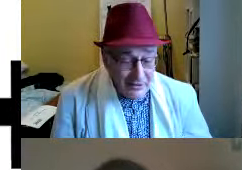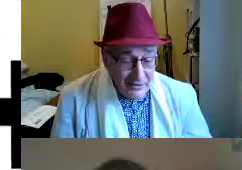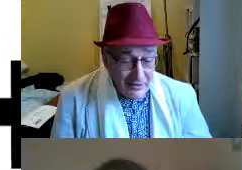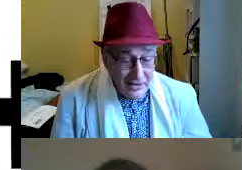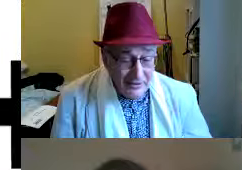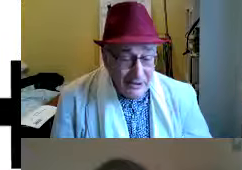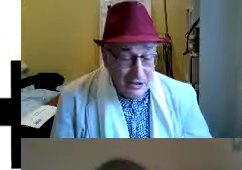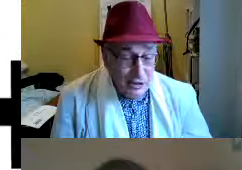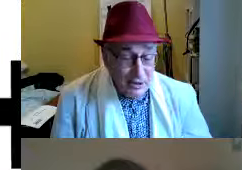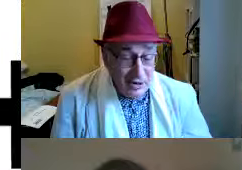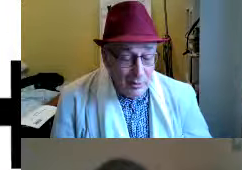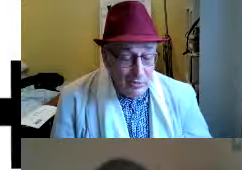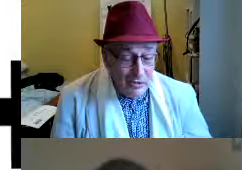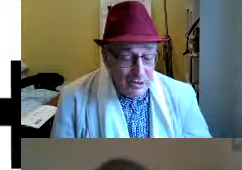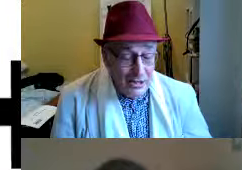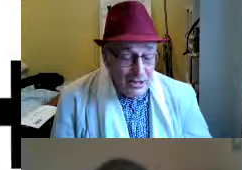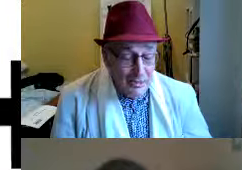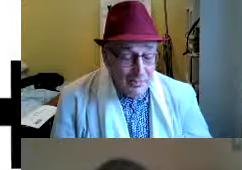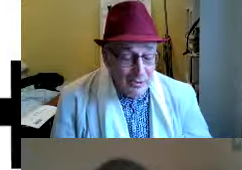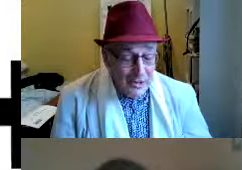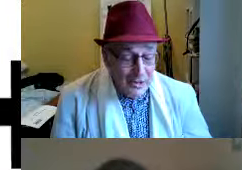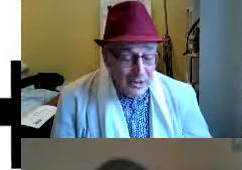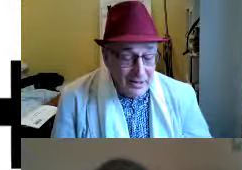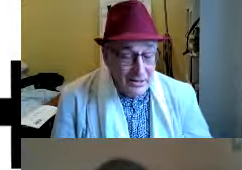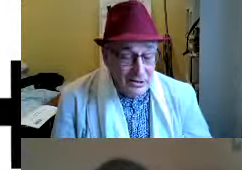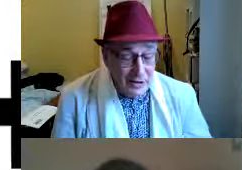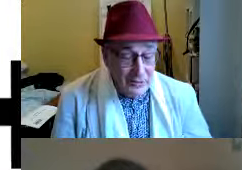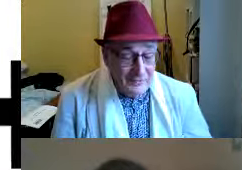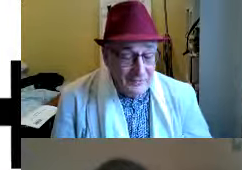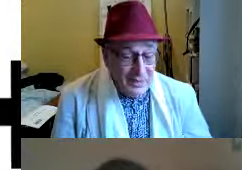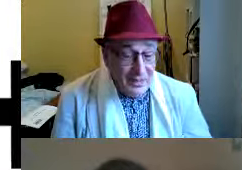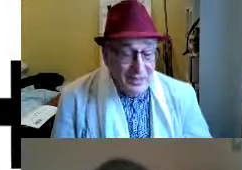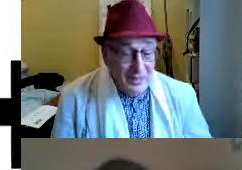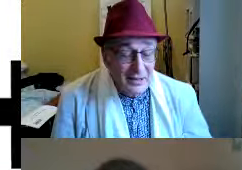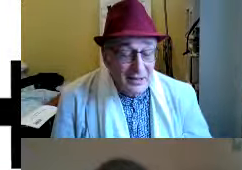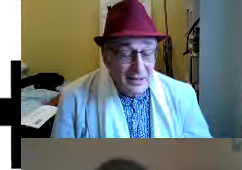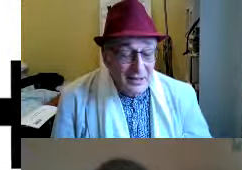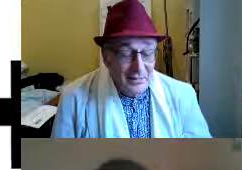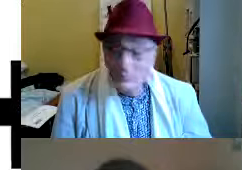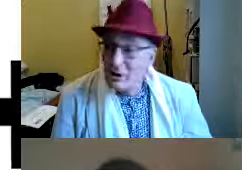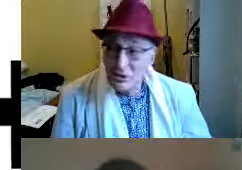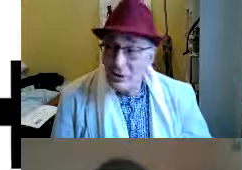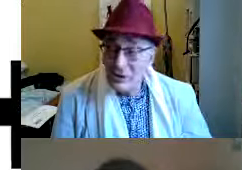are going to have an issue and i would really take them up on that so so i think